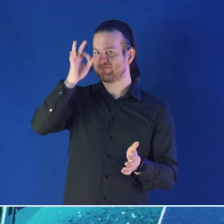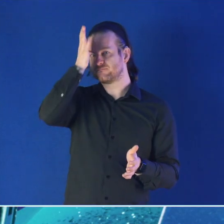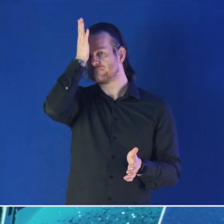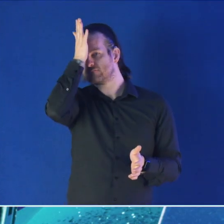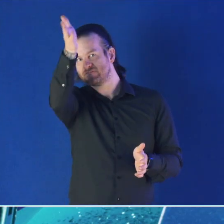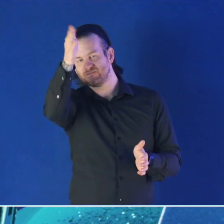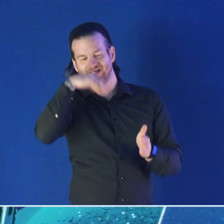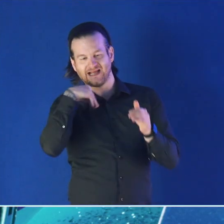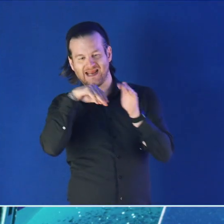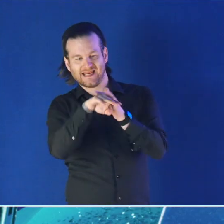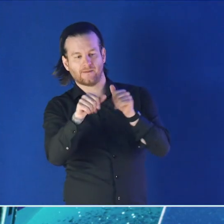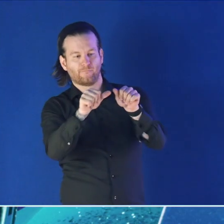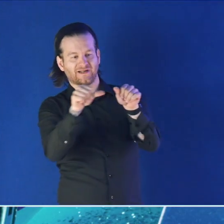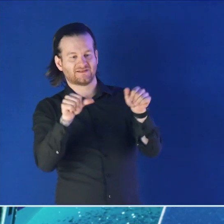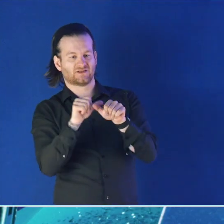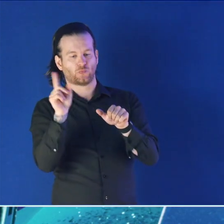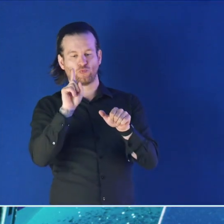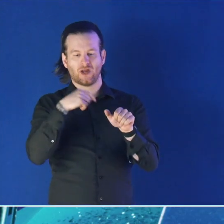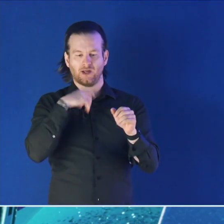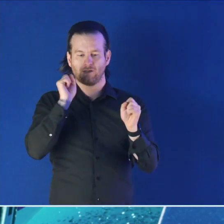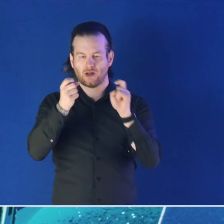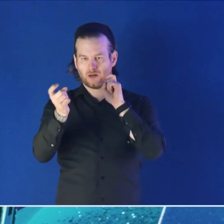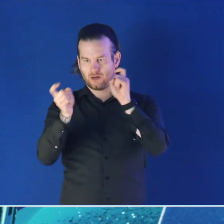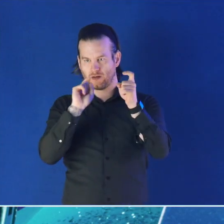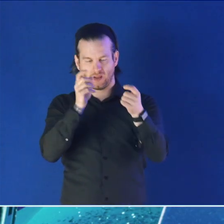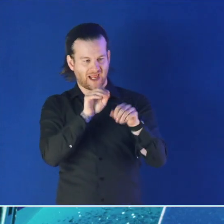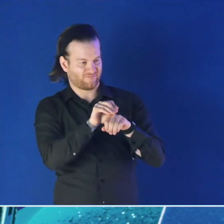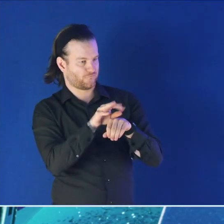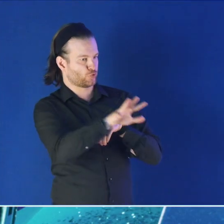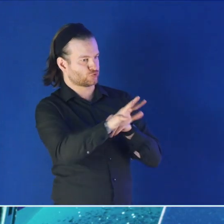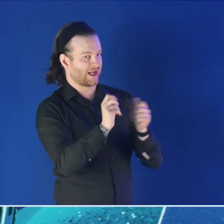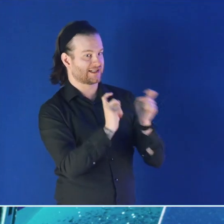I would do so. And that journey started 10 years ago.